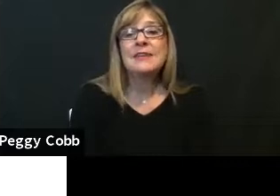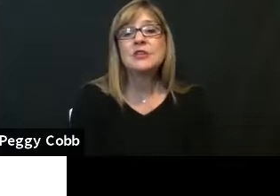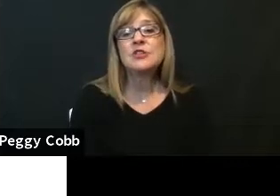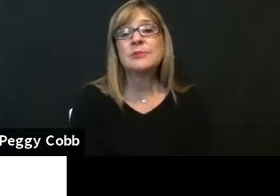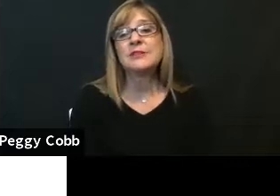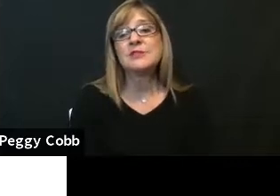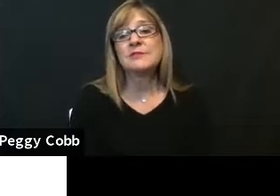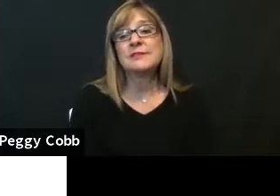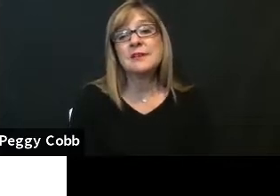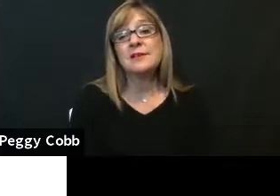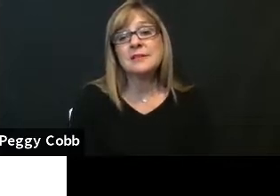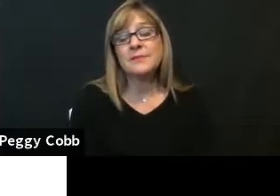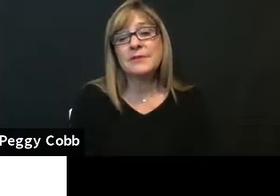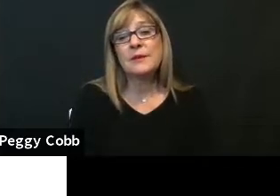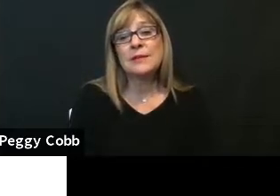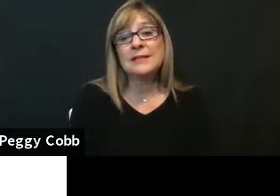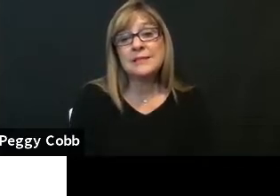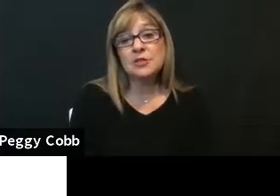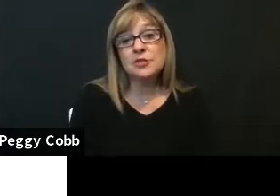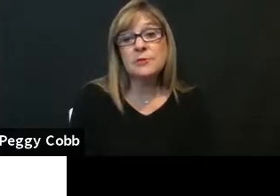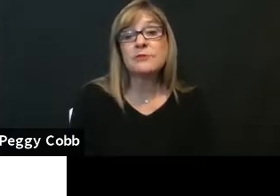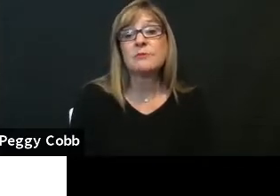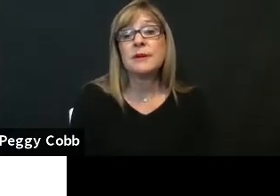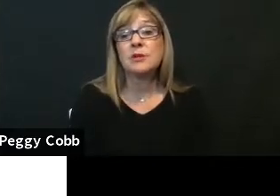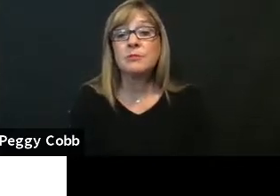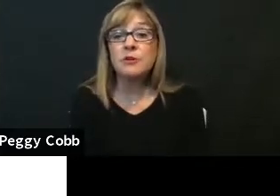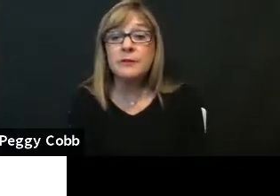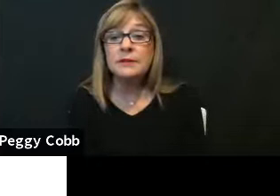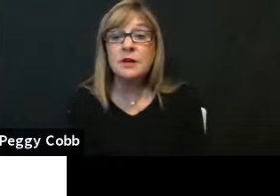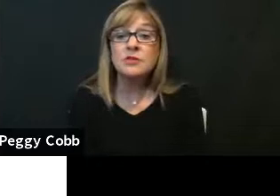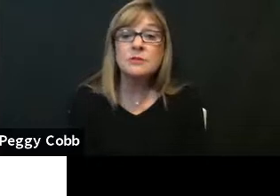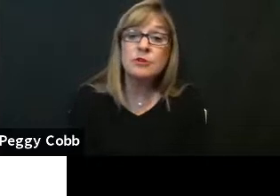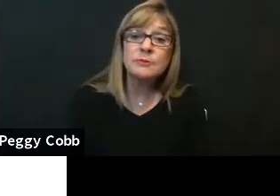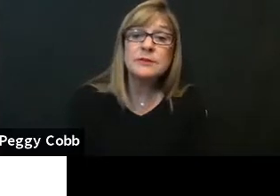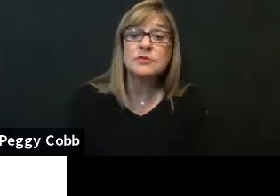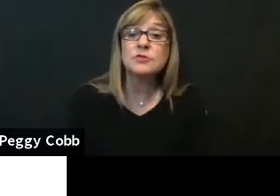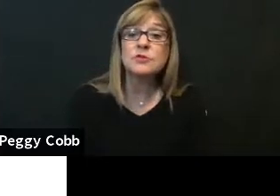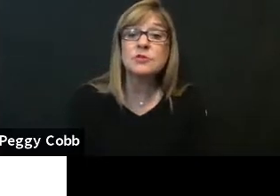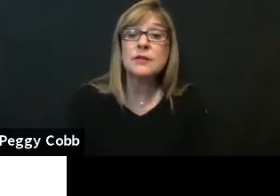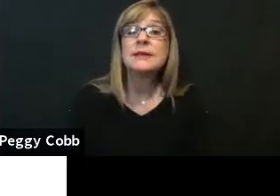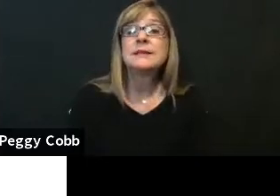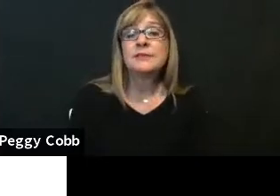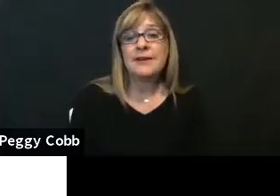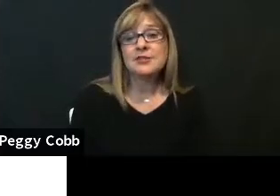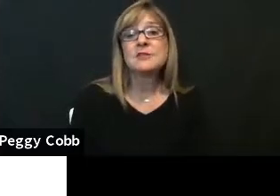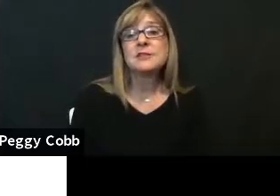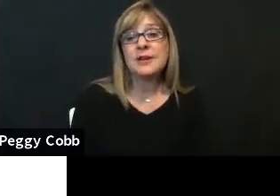And then interpreting service is awesome. If anyone needs an interpreter for medical appointment, doctor's appointment or school, Deaf Action Center